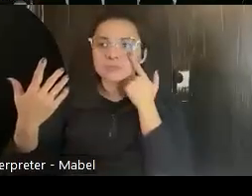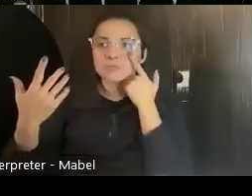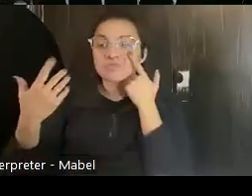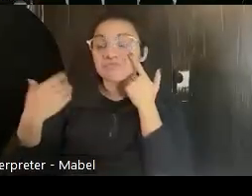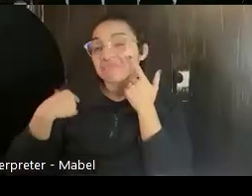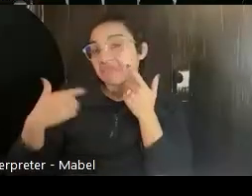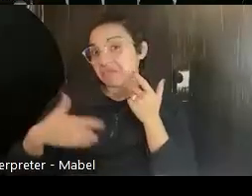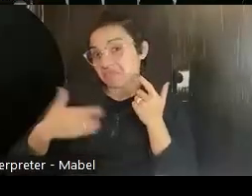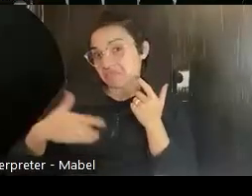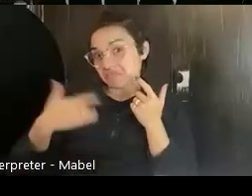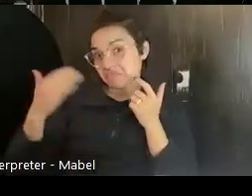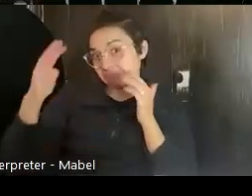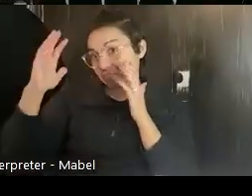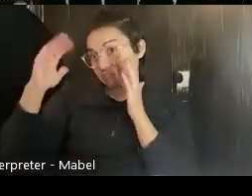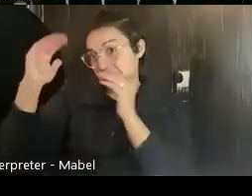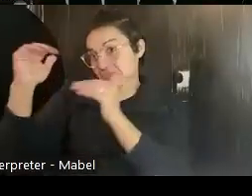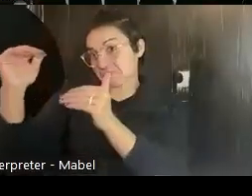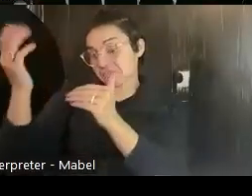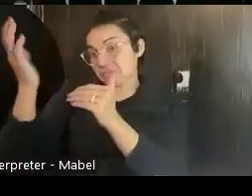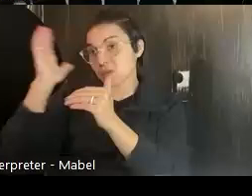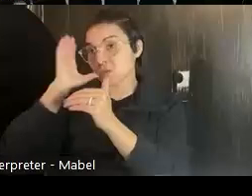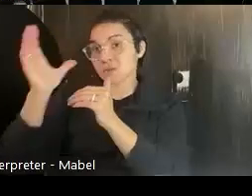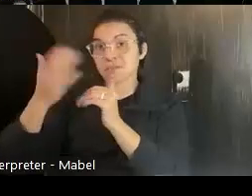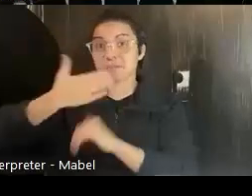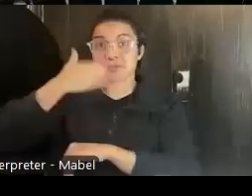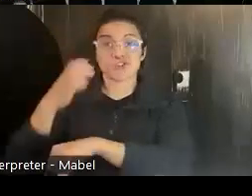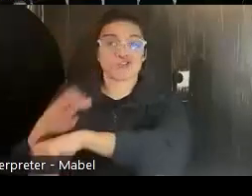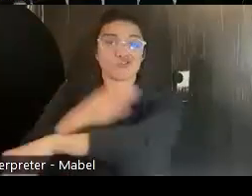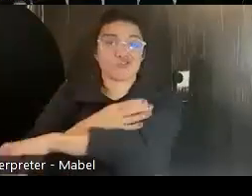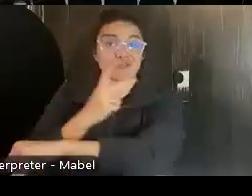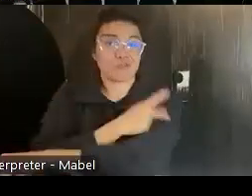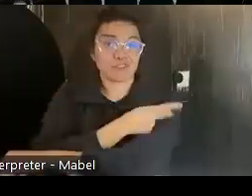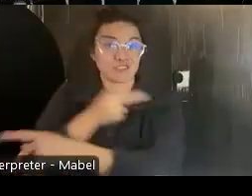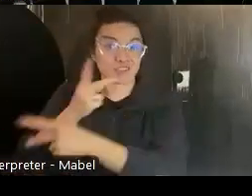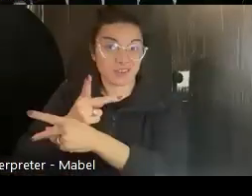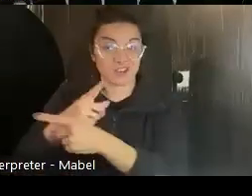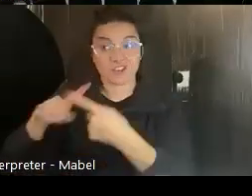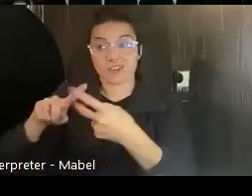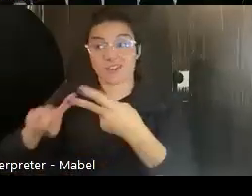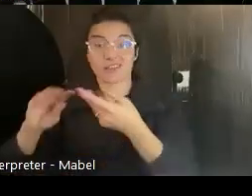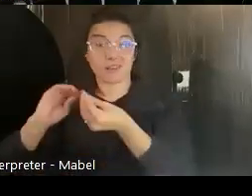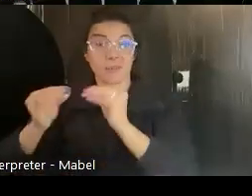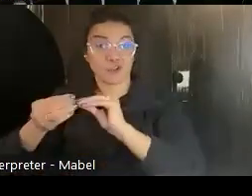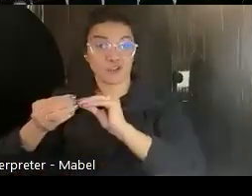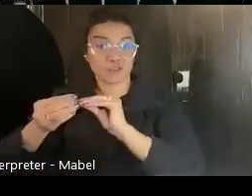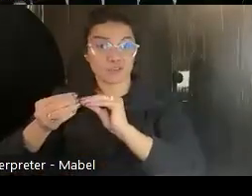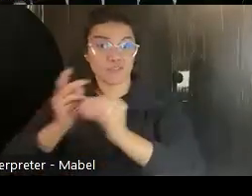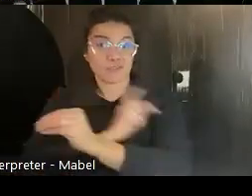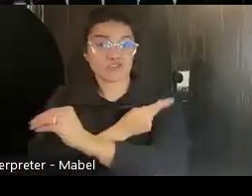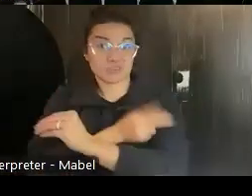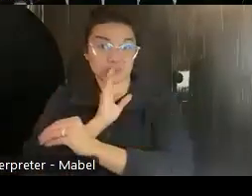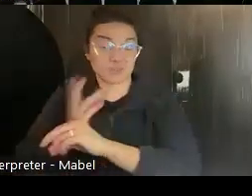wers for patient care and for our numbers and and I'll expand on that we will not I think that the